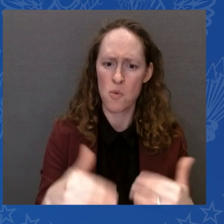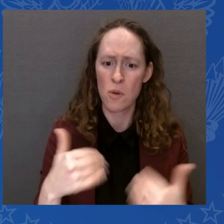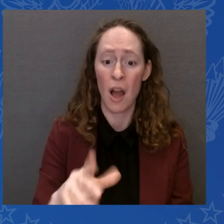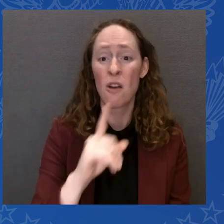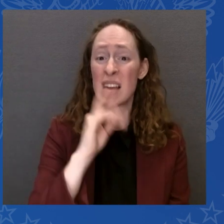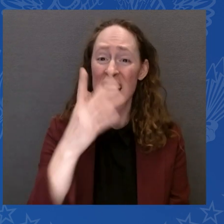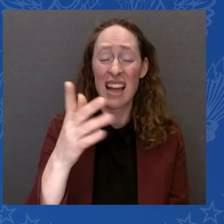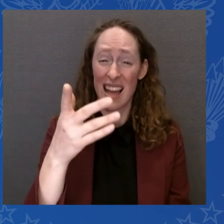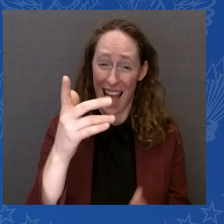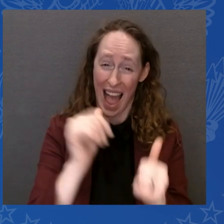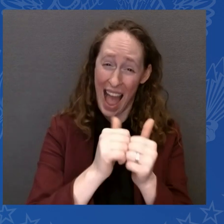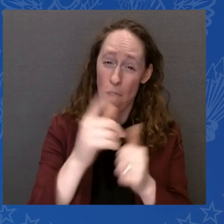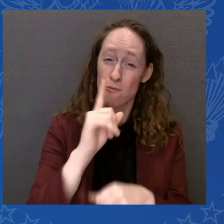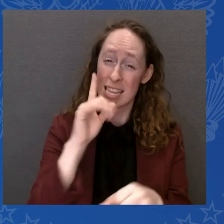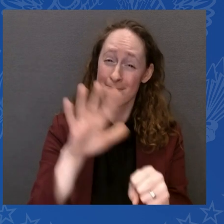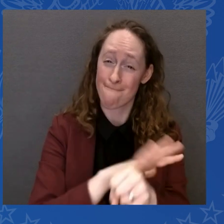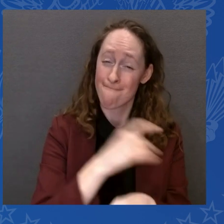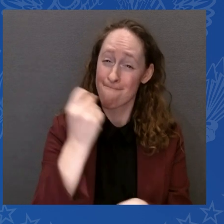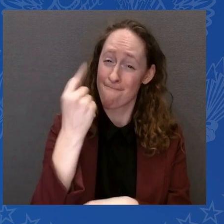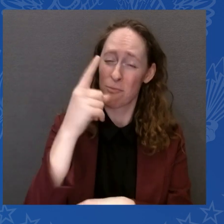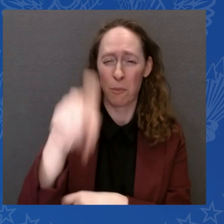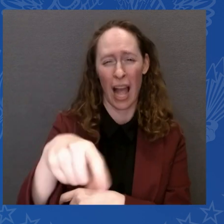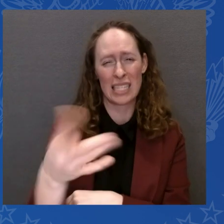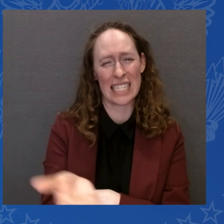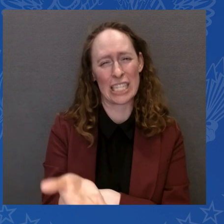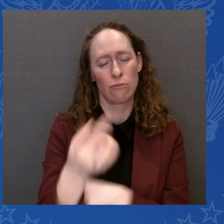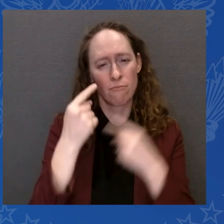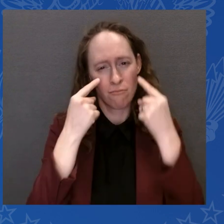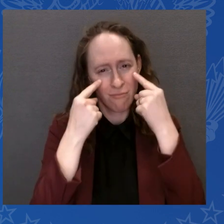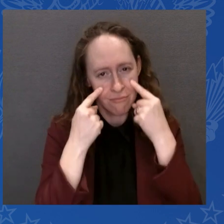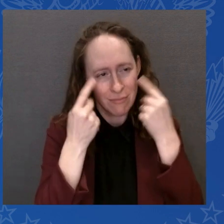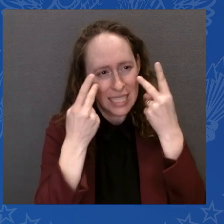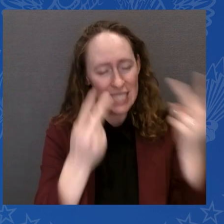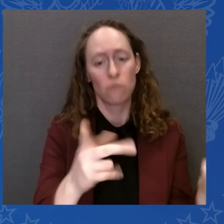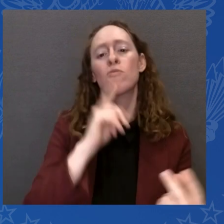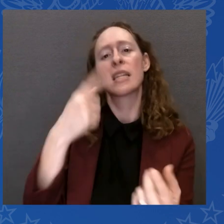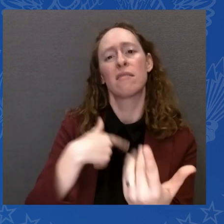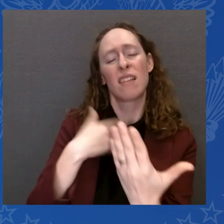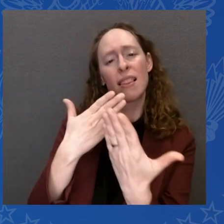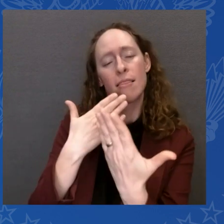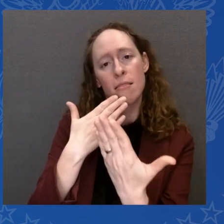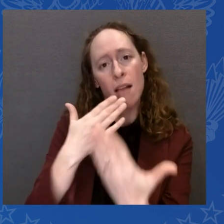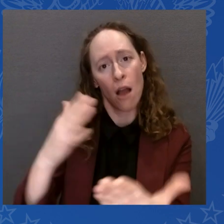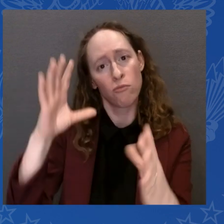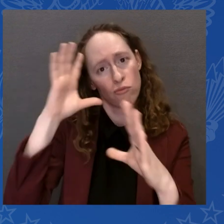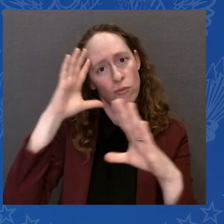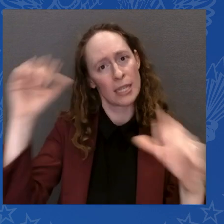is not just looking at the damage, but really reflecting on the spirit and pride of community coming together.